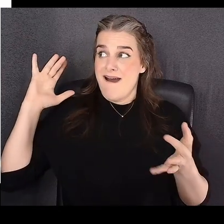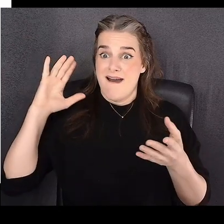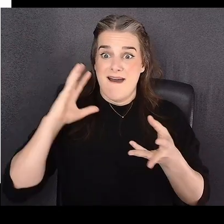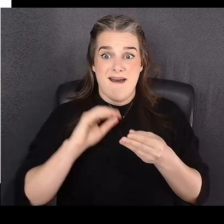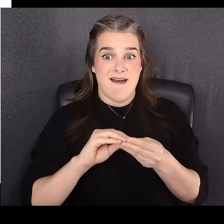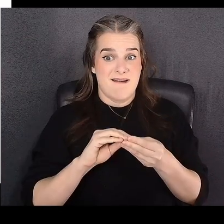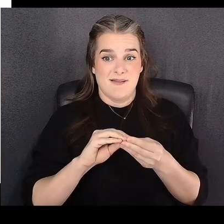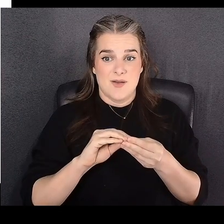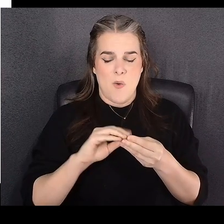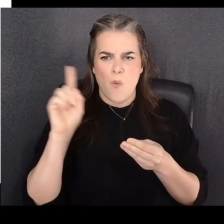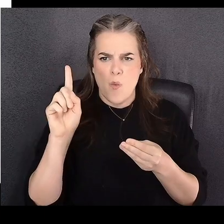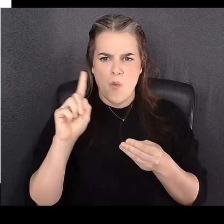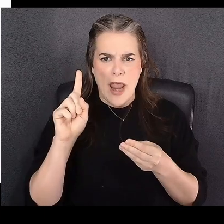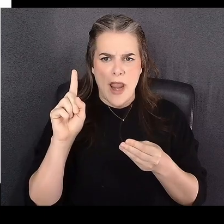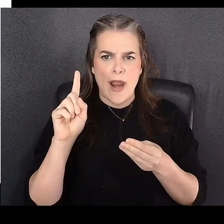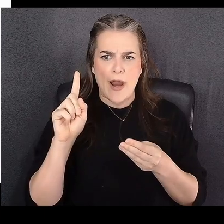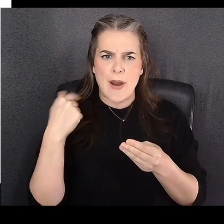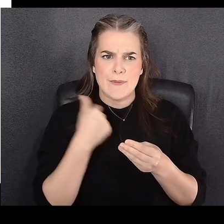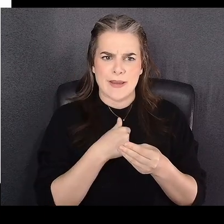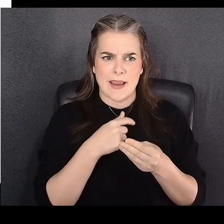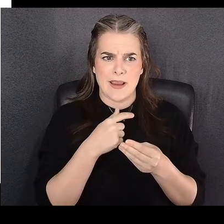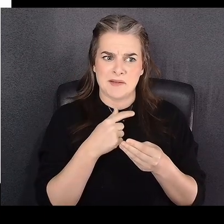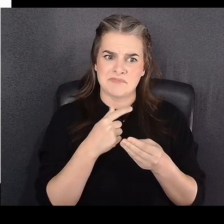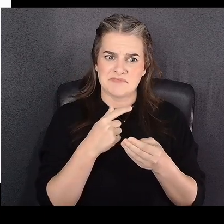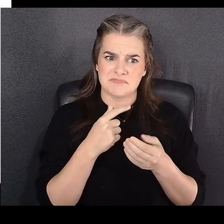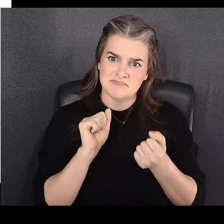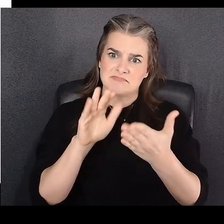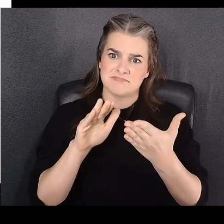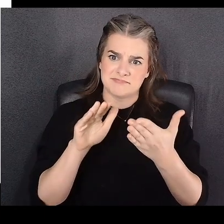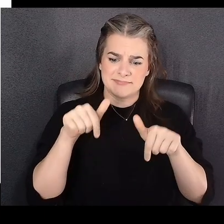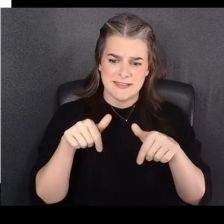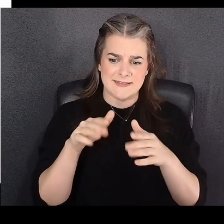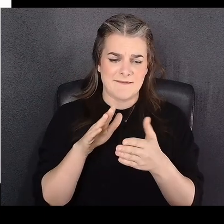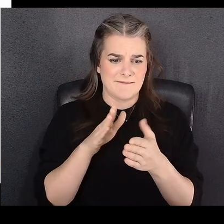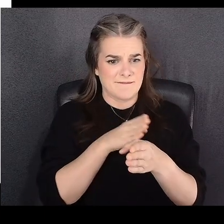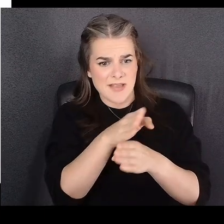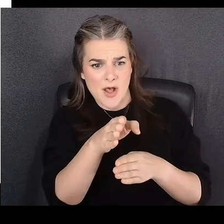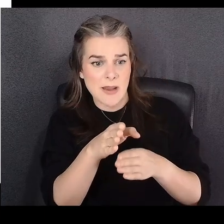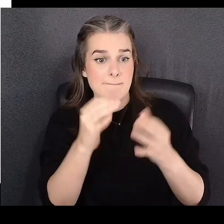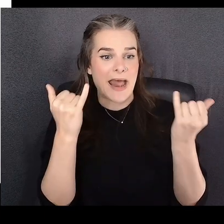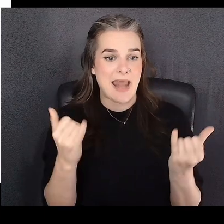But the purposes of this presentation, we're going to focus on more the integration of all